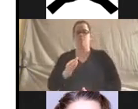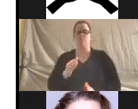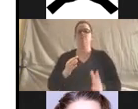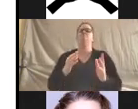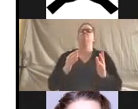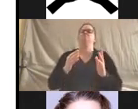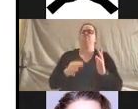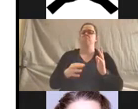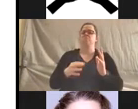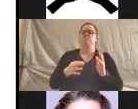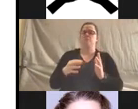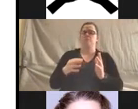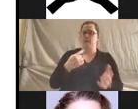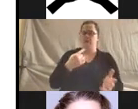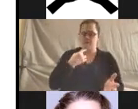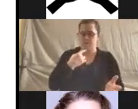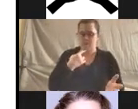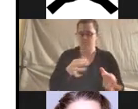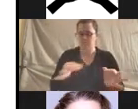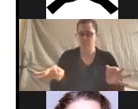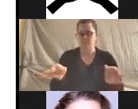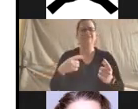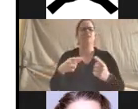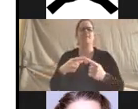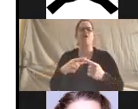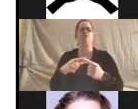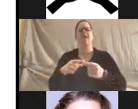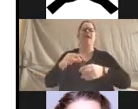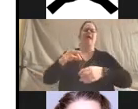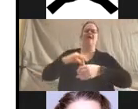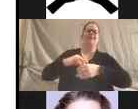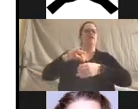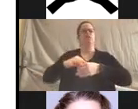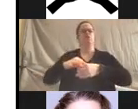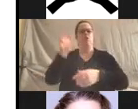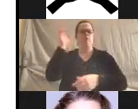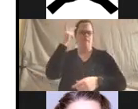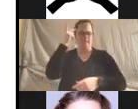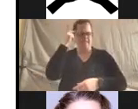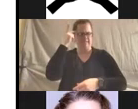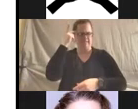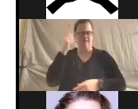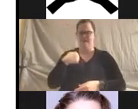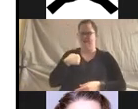and said, it's all about electoral politics. And I didn't believe him, I was so mad